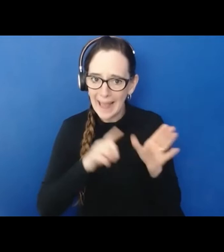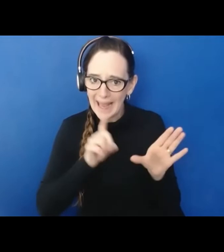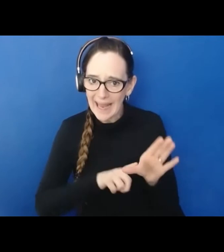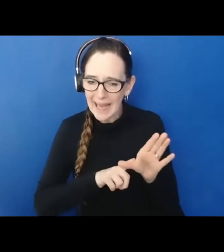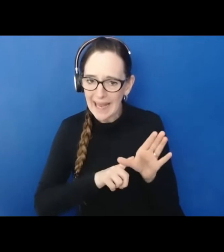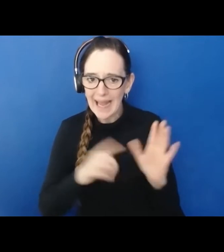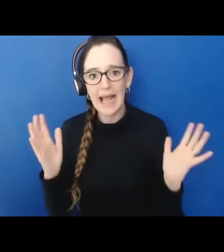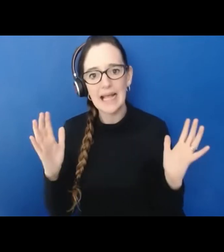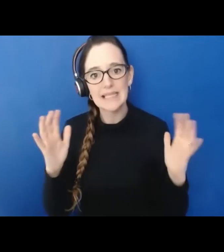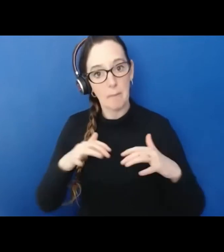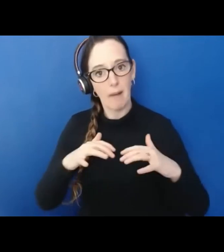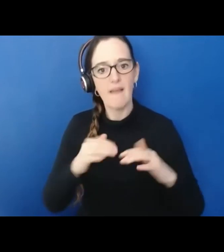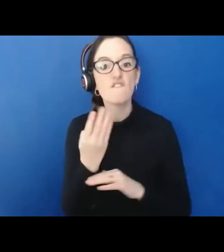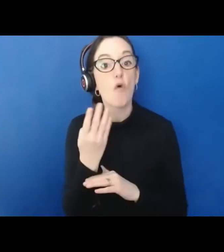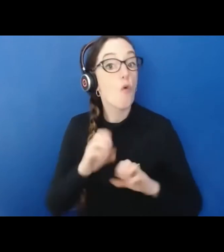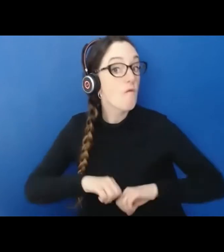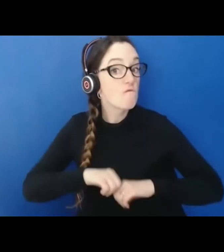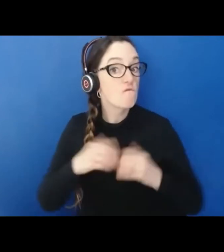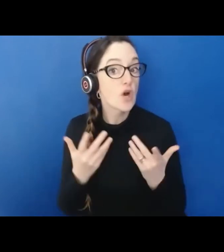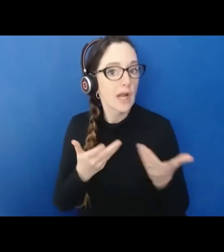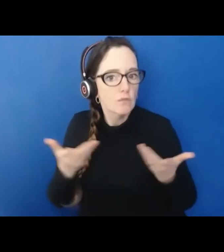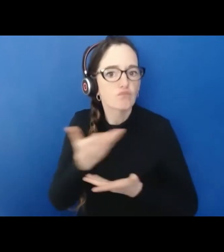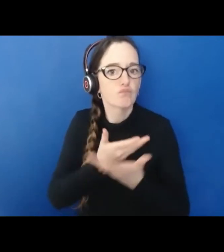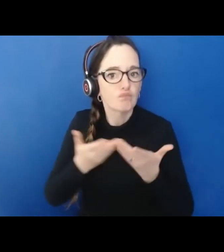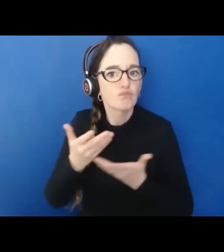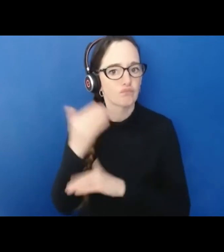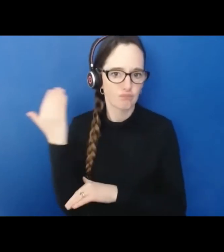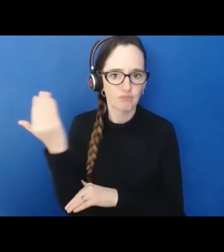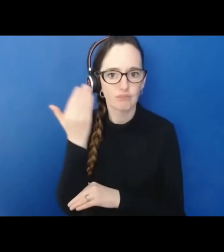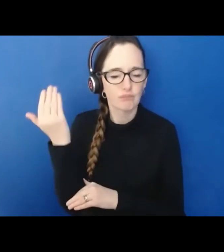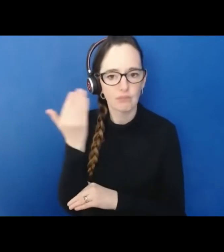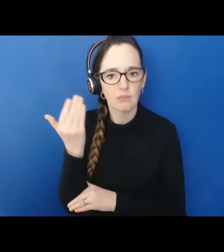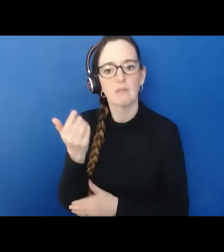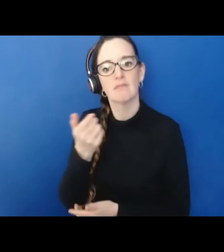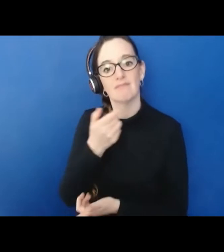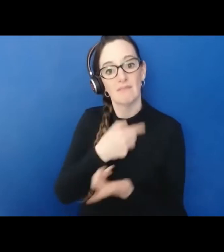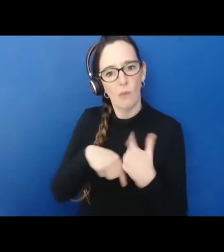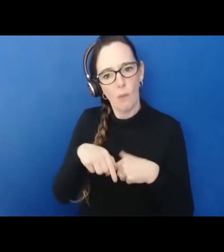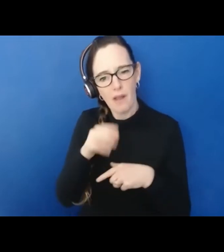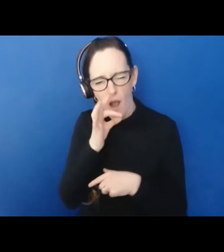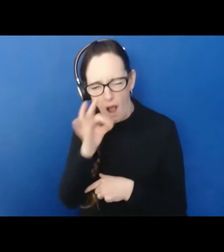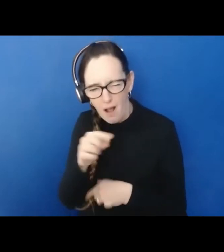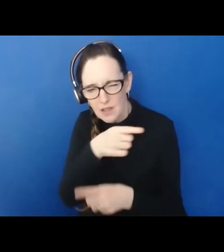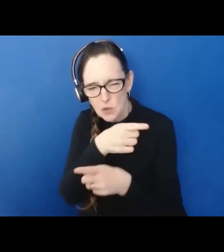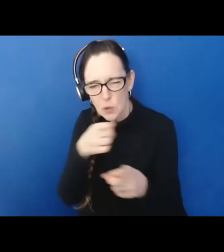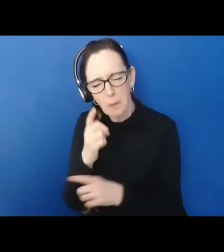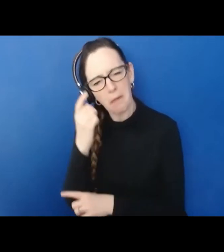field of public art. And the programme invites you, the public art community, to consider the role public art can play